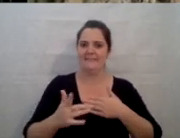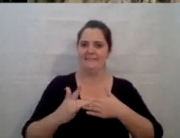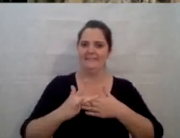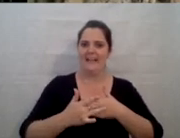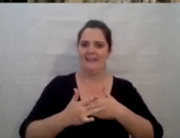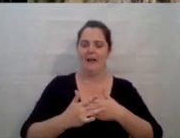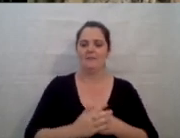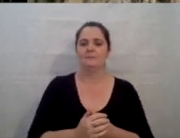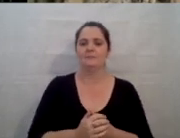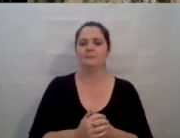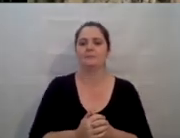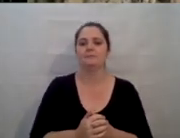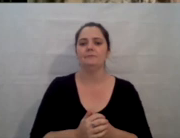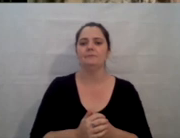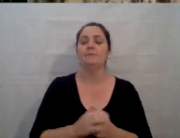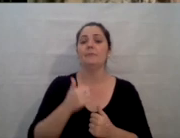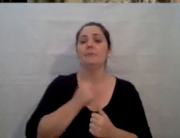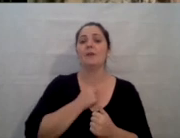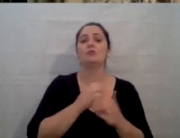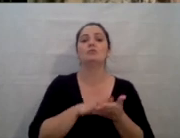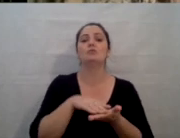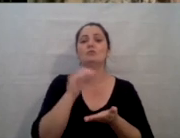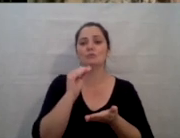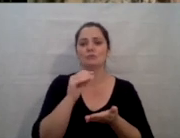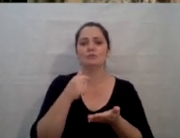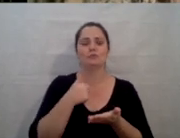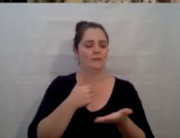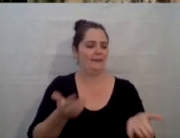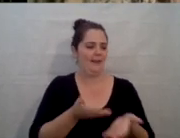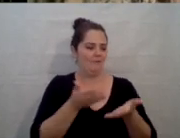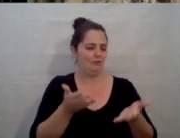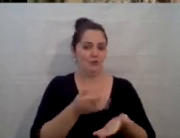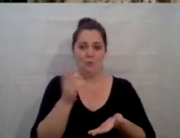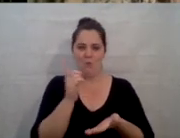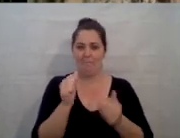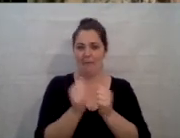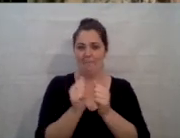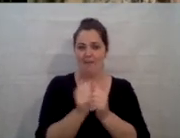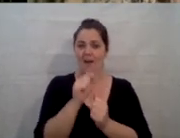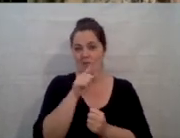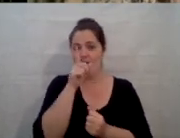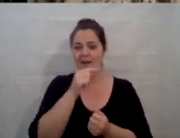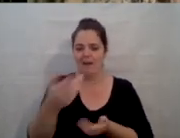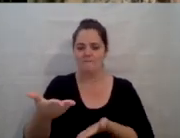starting out to even take their piece of paper and fold it in half and put a little crease